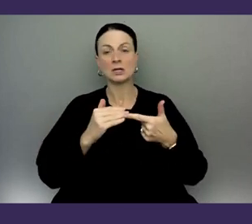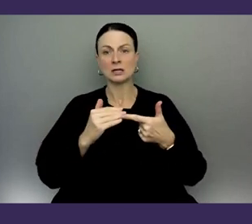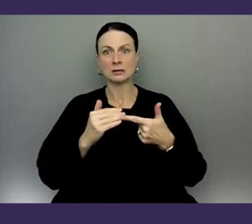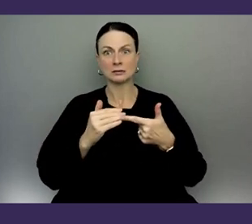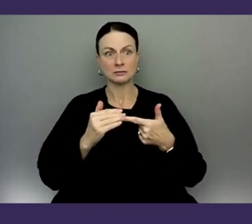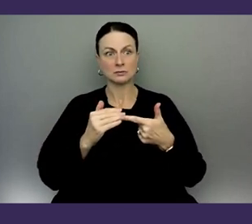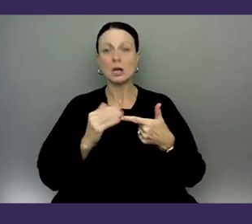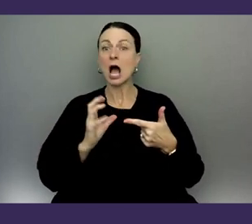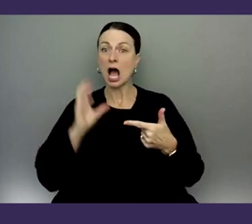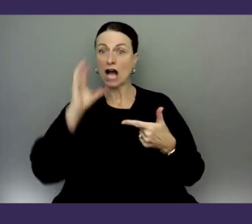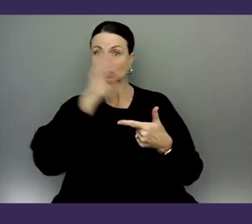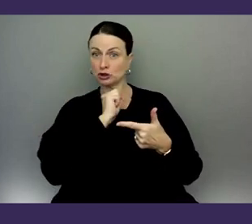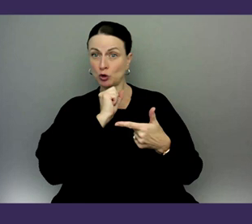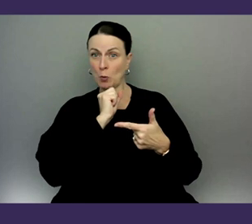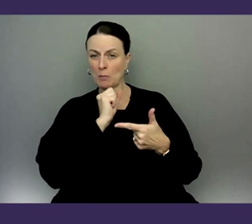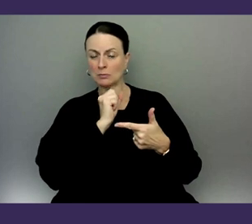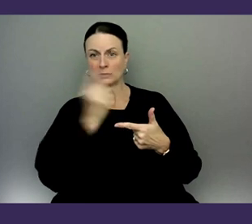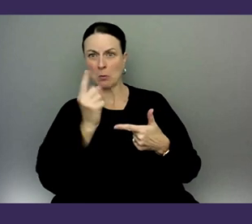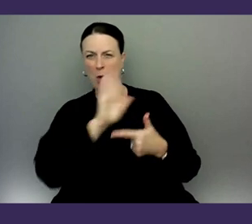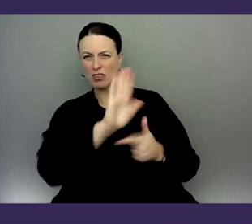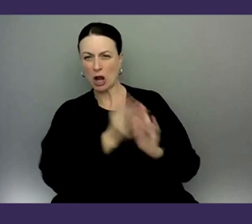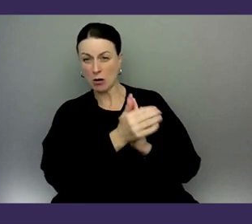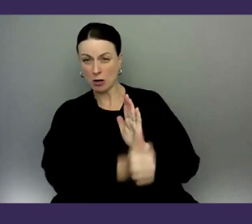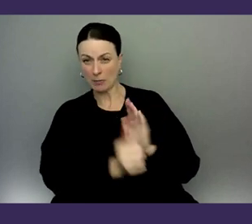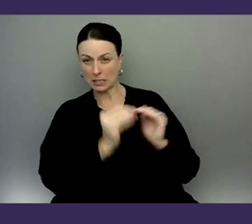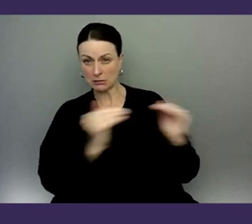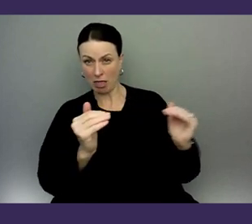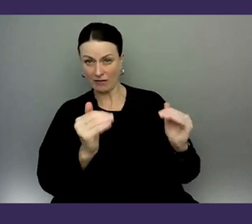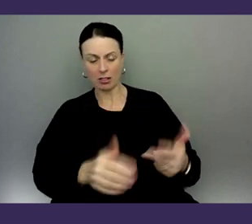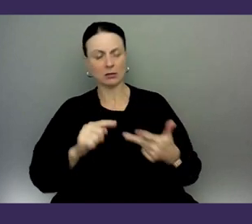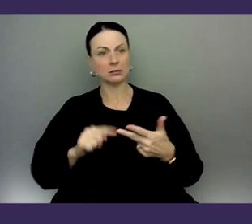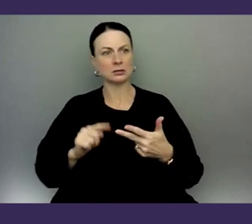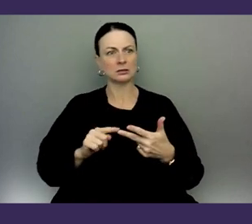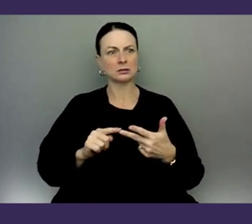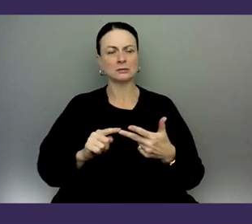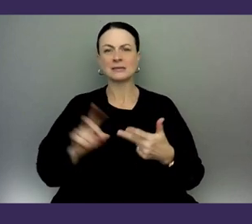or assuming someone's competence. Third, we're gonna talk about the dignity of risk